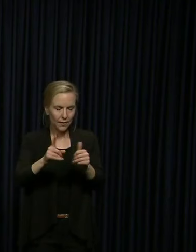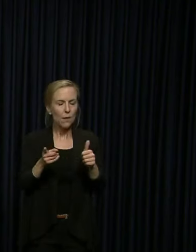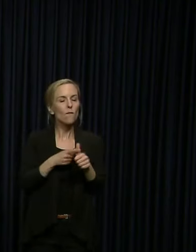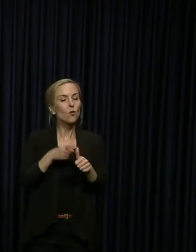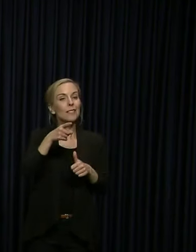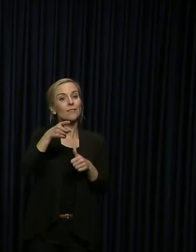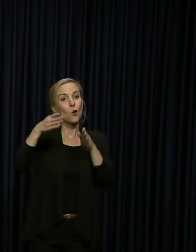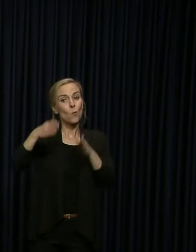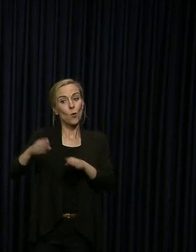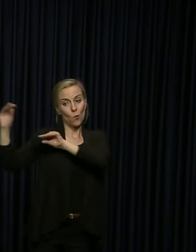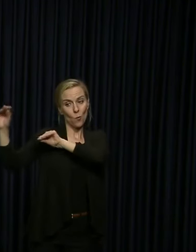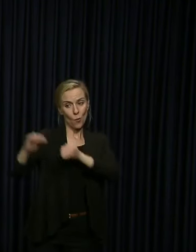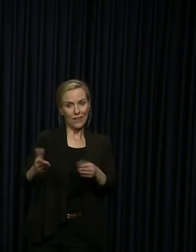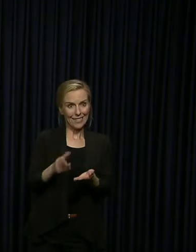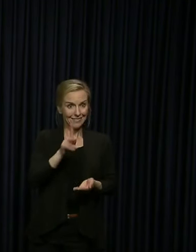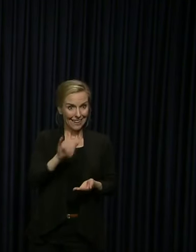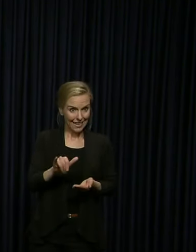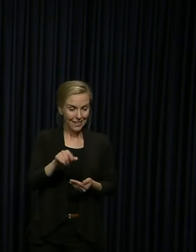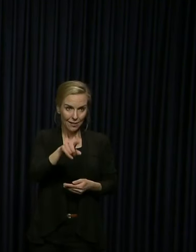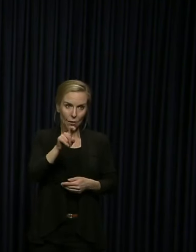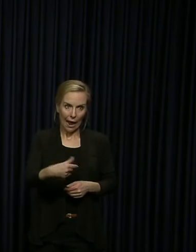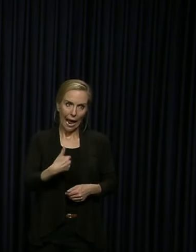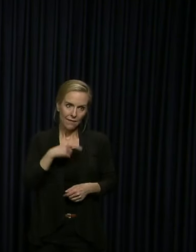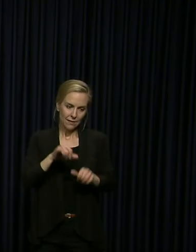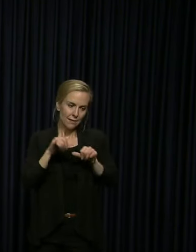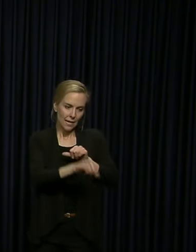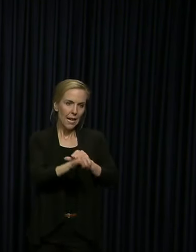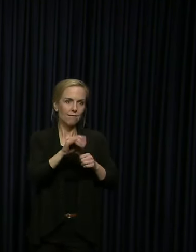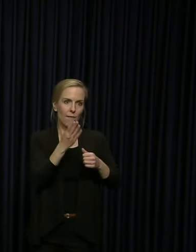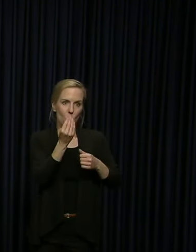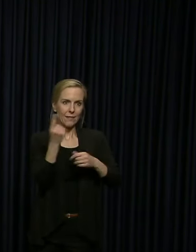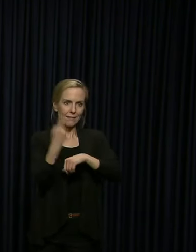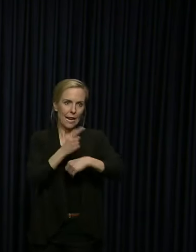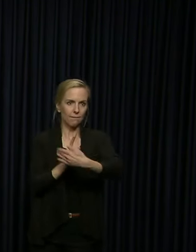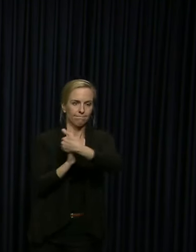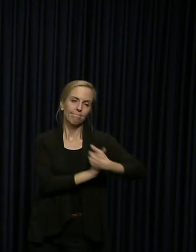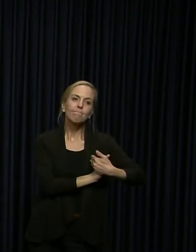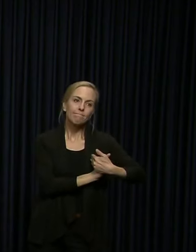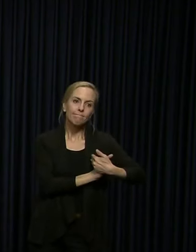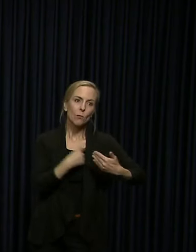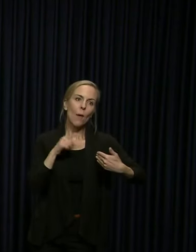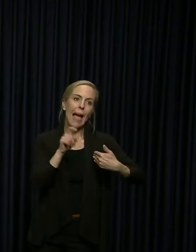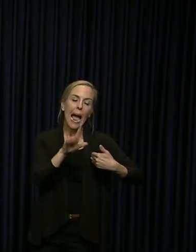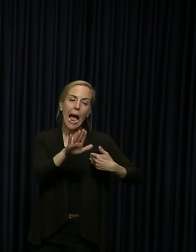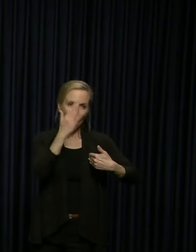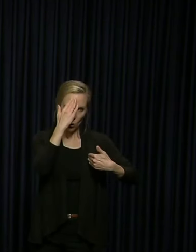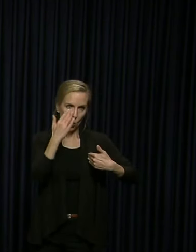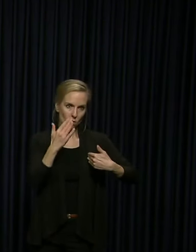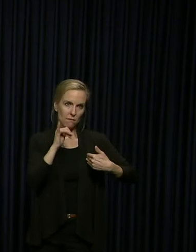IT WAS SOMETHING ELSE. I BELIEVE OUR NUMBERS HERE IN KENTUCKY ARE FAIRLY ACCURATE,